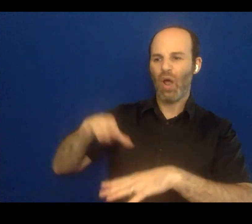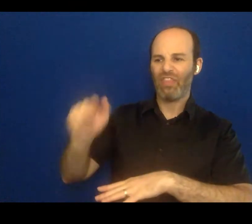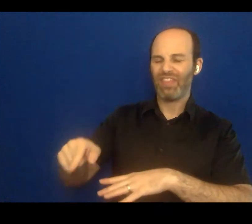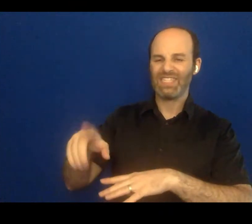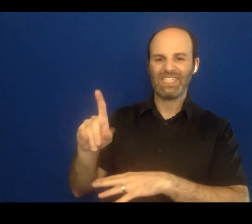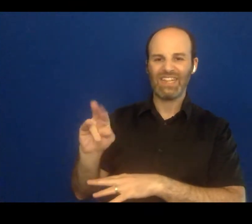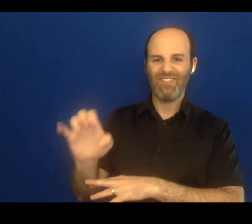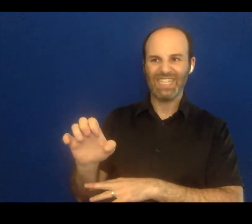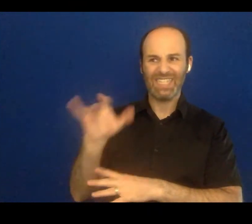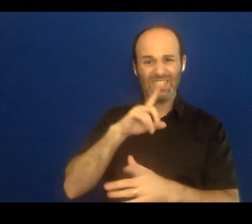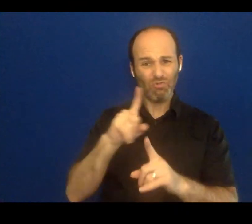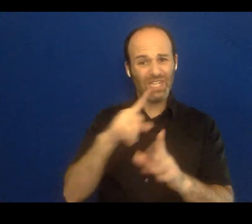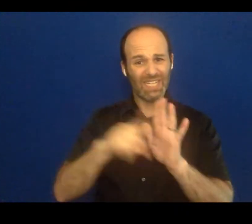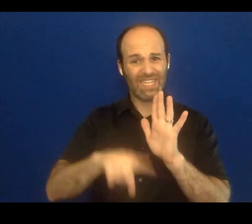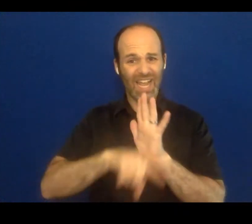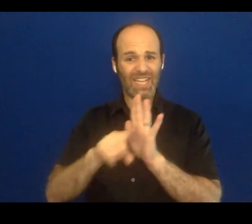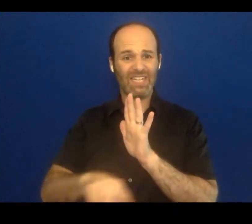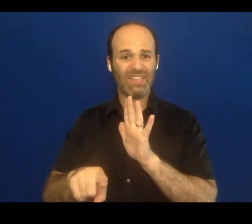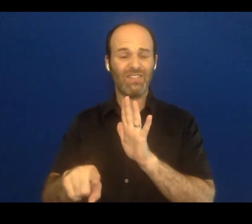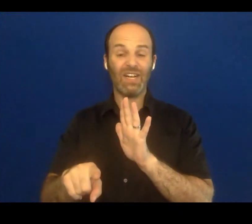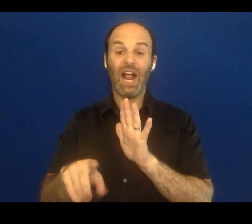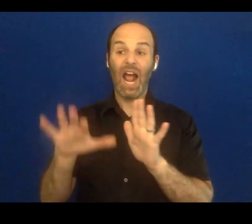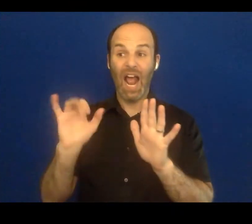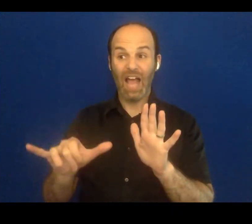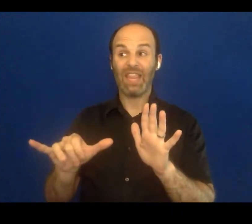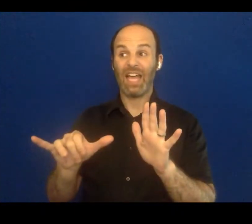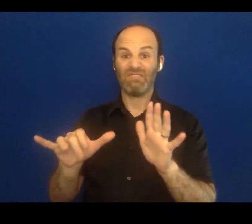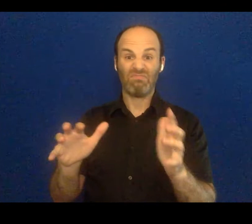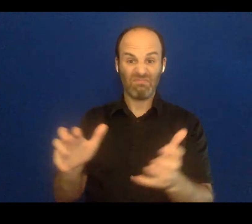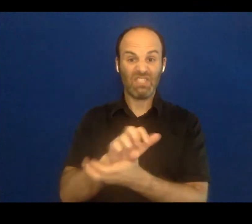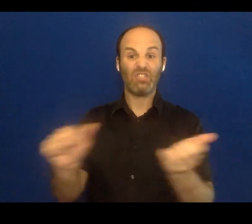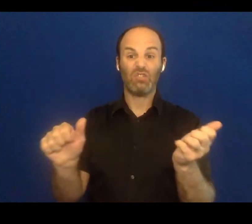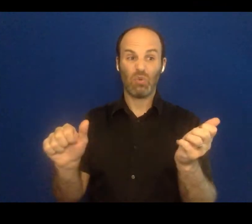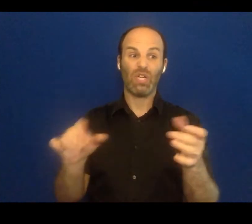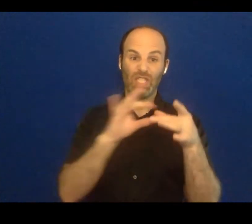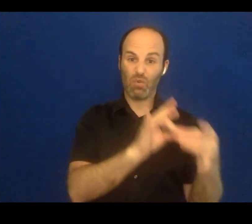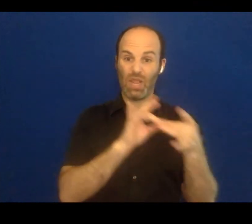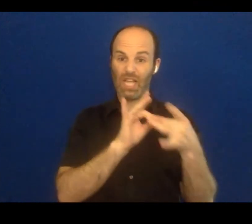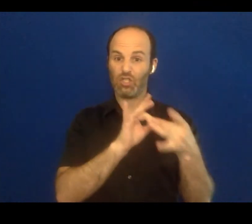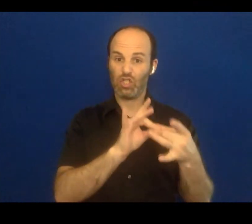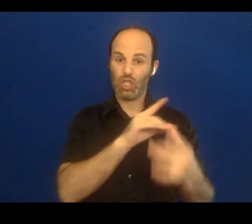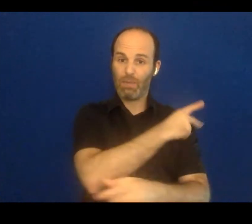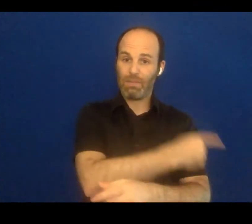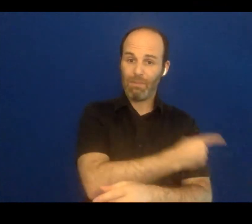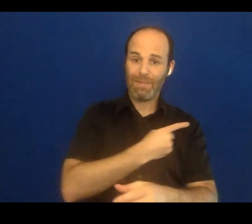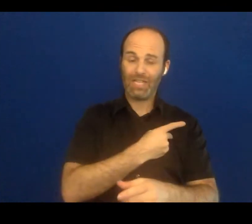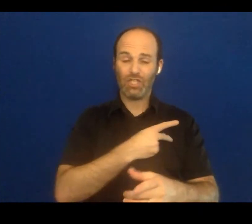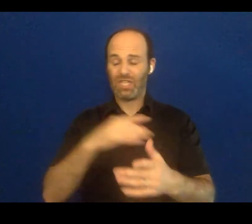ARE NEGATIVE CAN CONTRIBUTE TO THE DETERIORATION OF THE DOCTOR PATIENT PARTNERSHIP AND LEAD PEOPLE TO DELAY SEEKING CARE